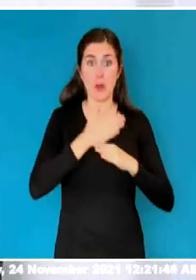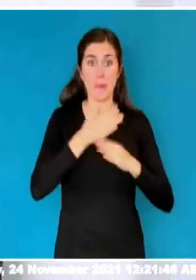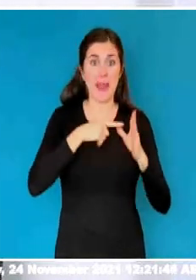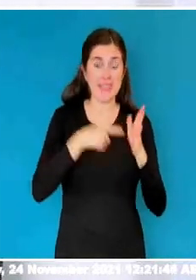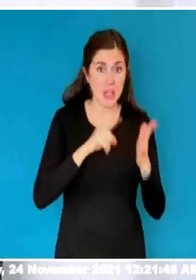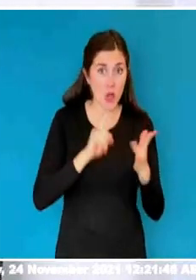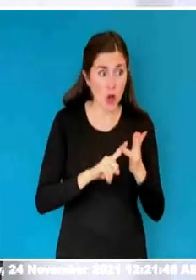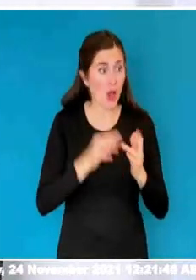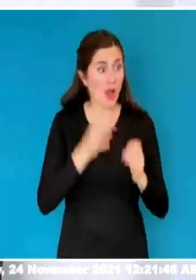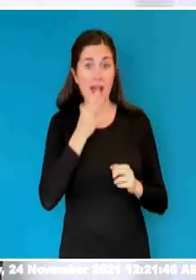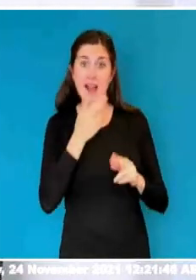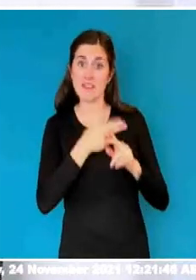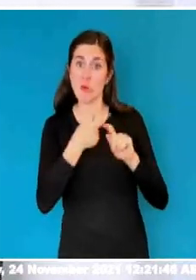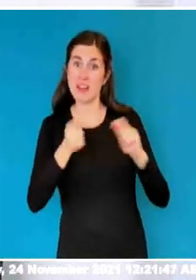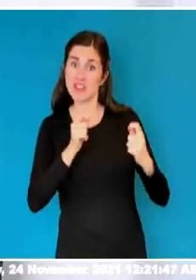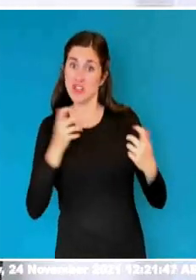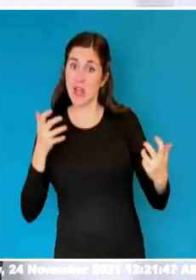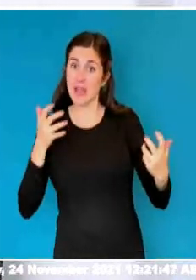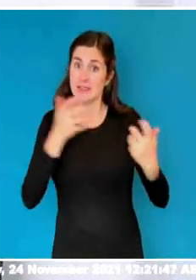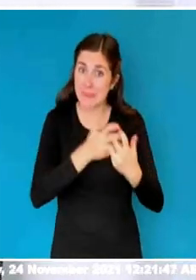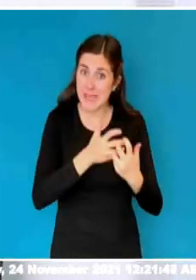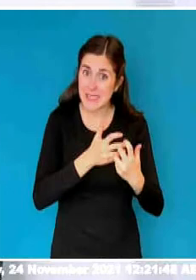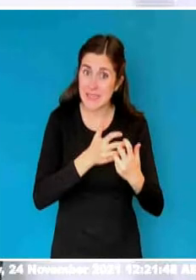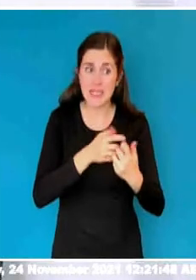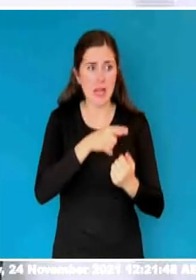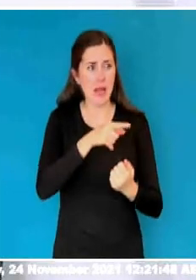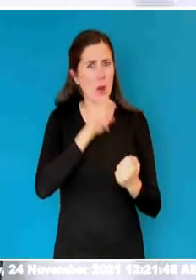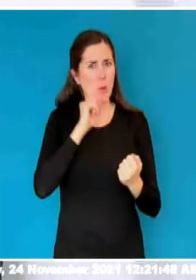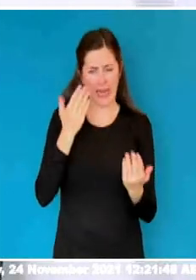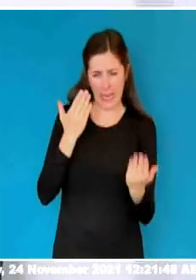going to be assessed against the inherent requirements of the role.